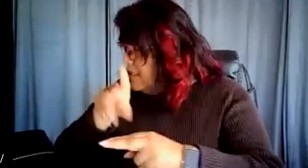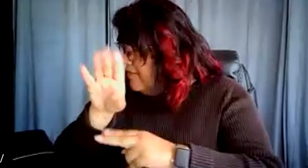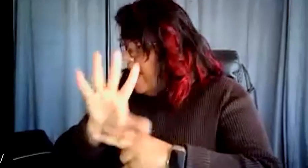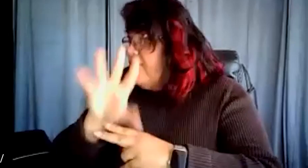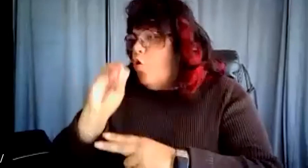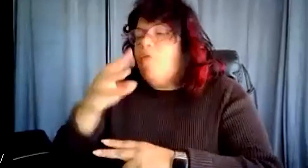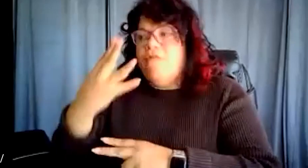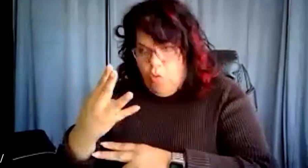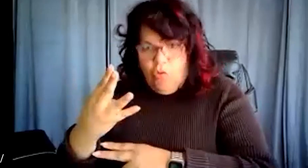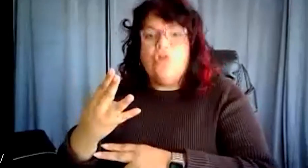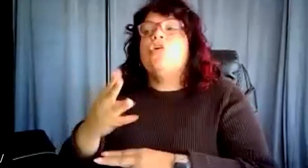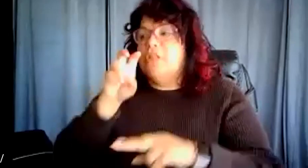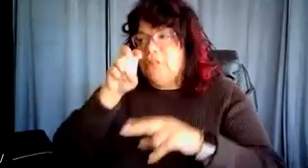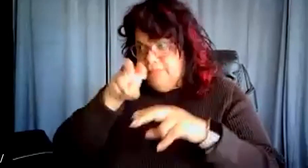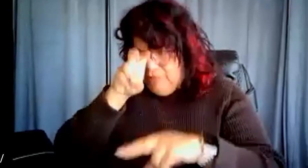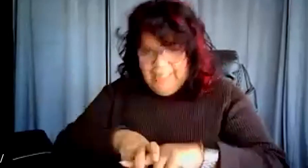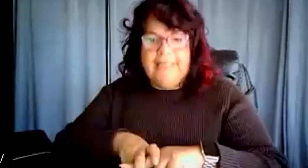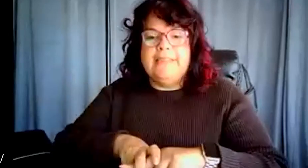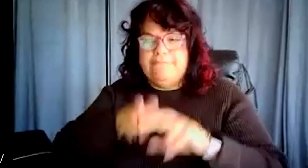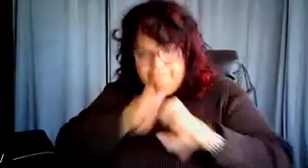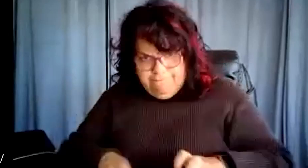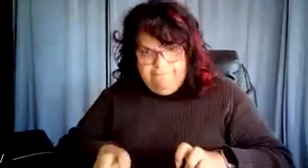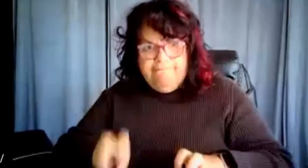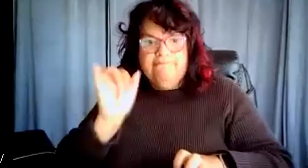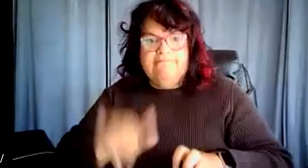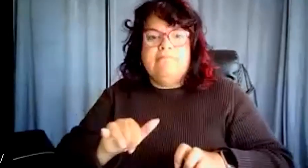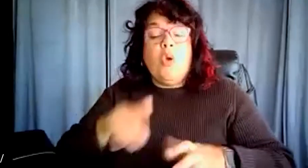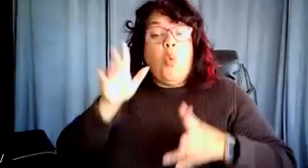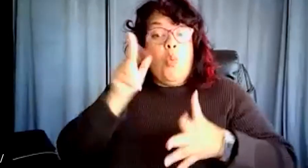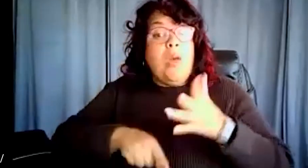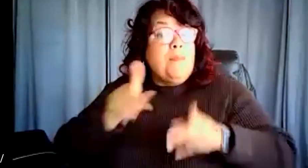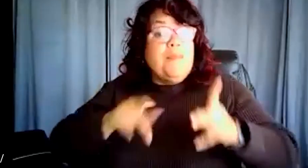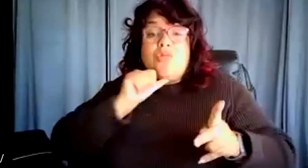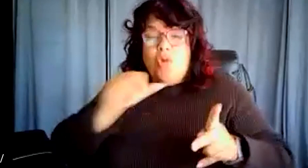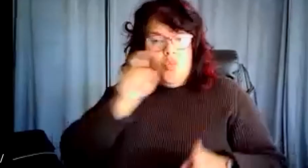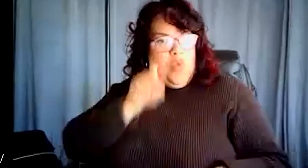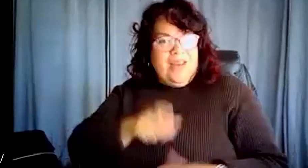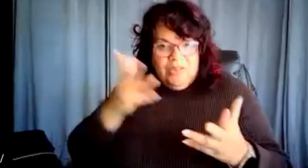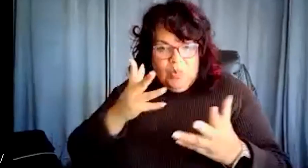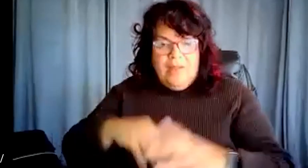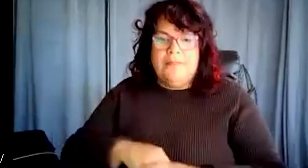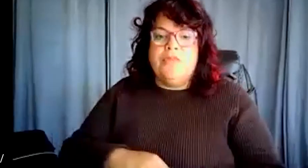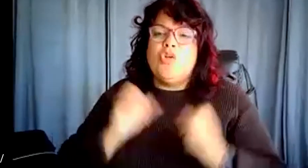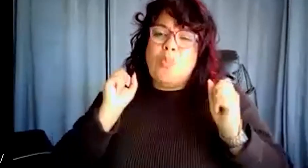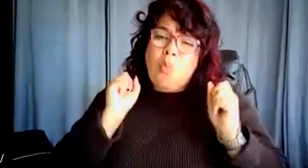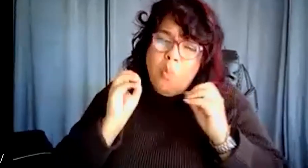I think that what people don't recognize is that there's so much more to disability history